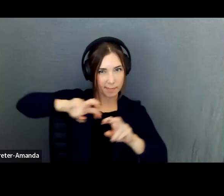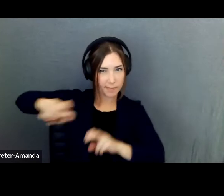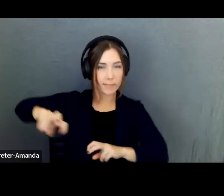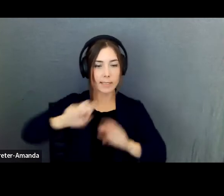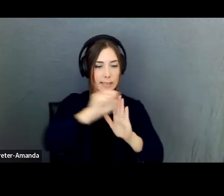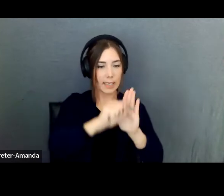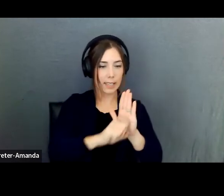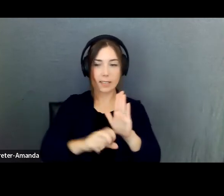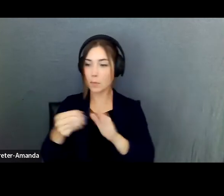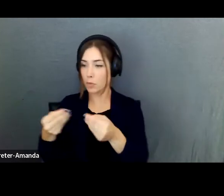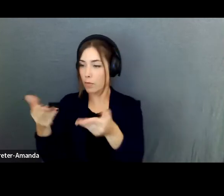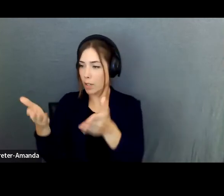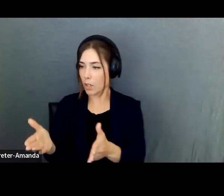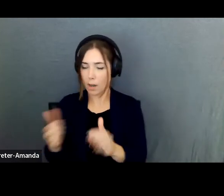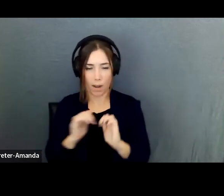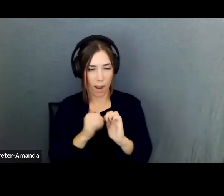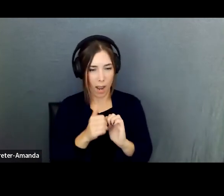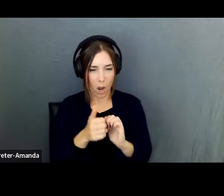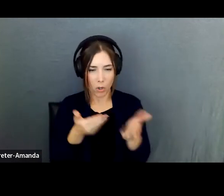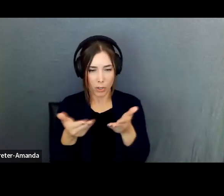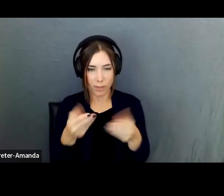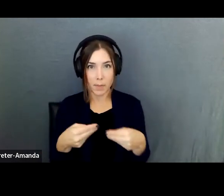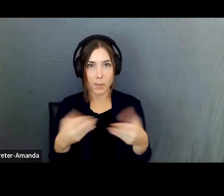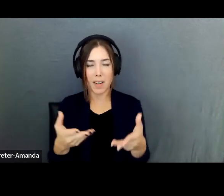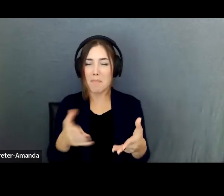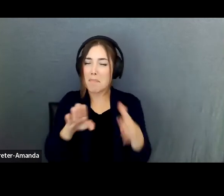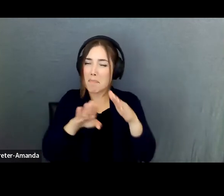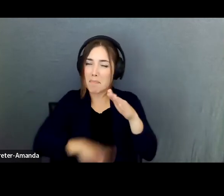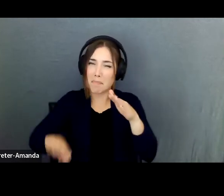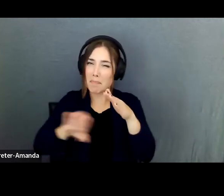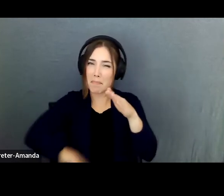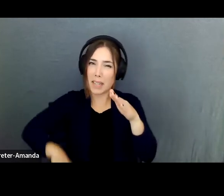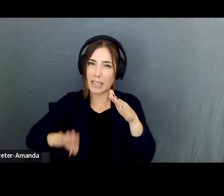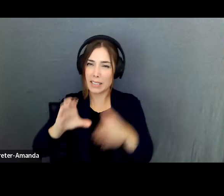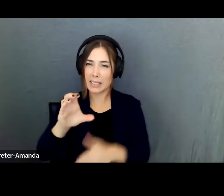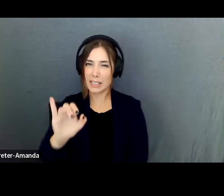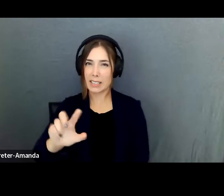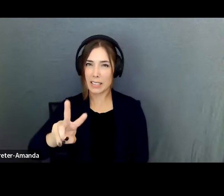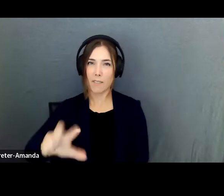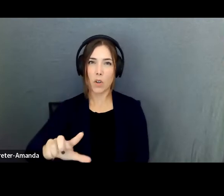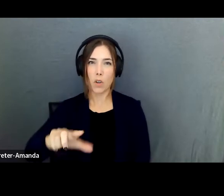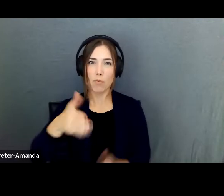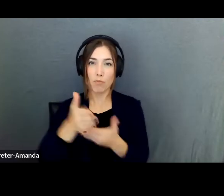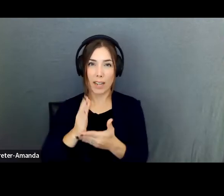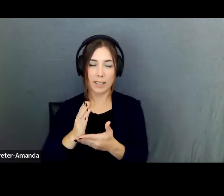We're looking a basic, bafb civil rights that many of us can't even fathom because we're